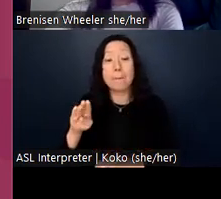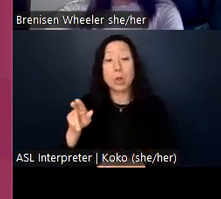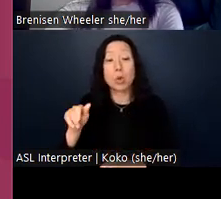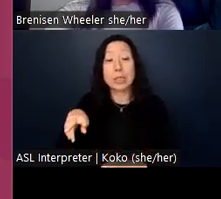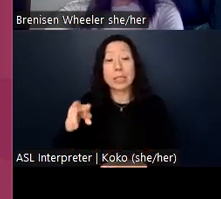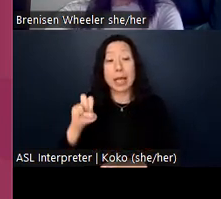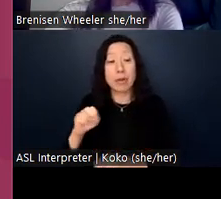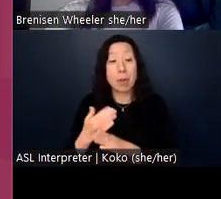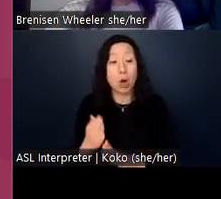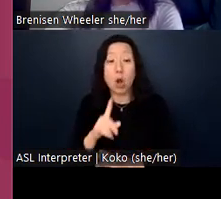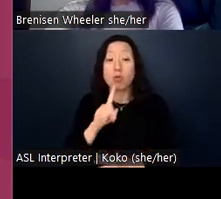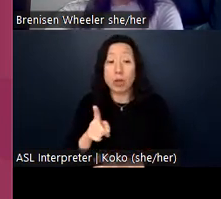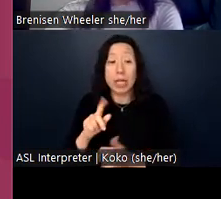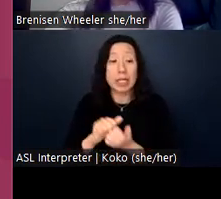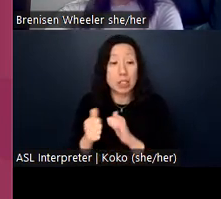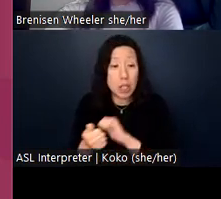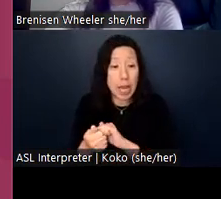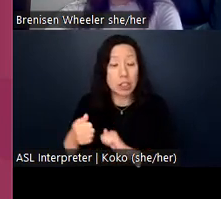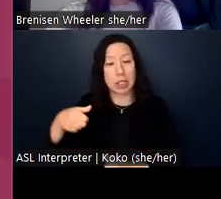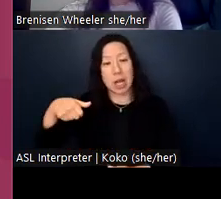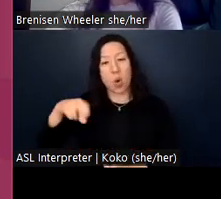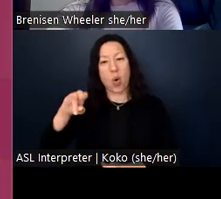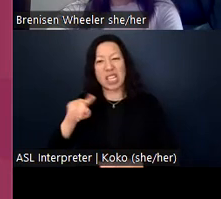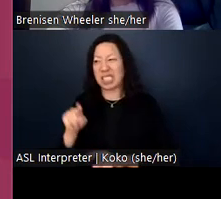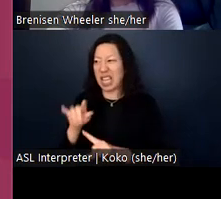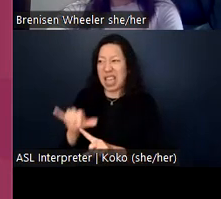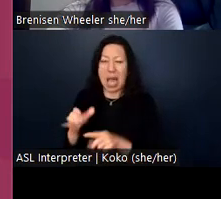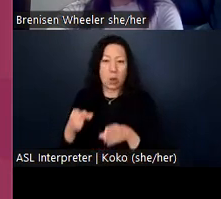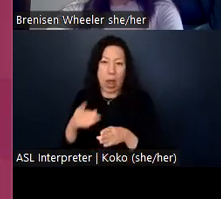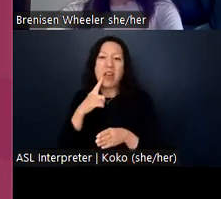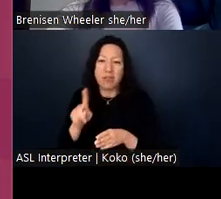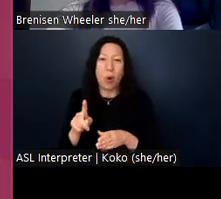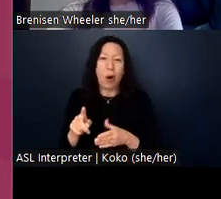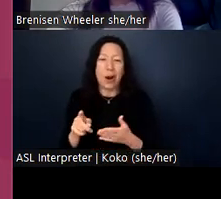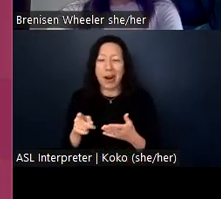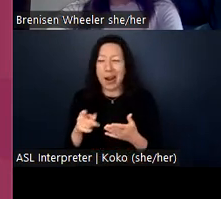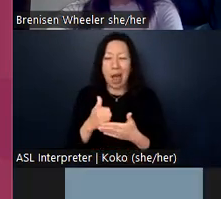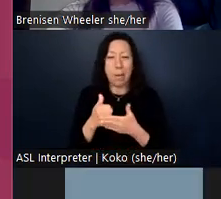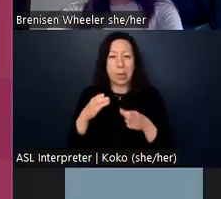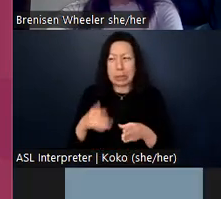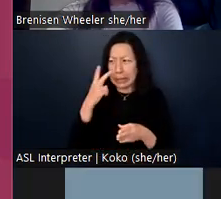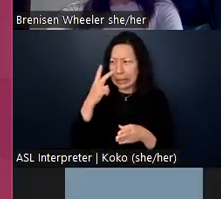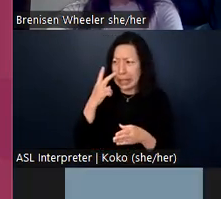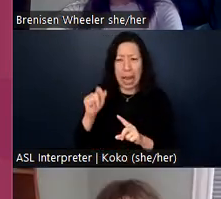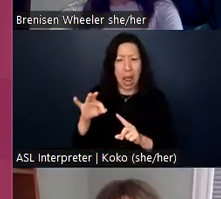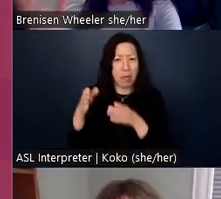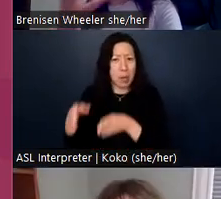at least a partner for maybe the time time. 13:30:22 So someone who works in demand balance.